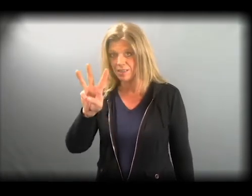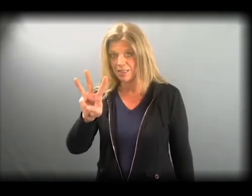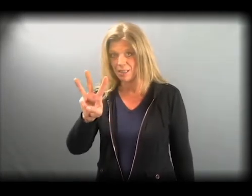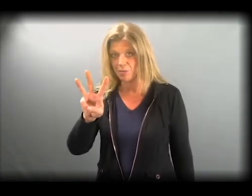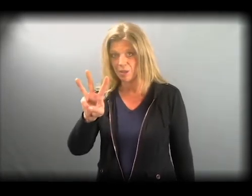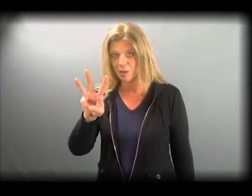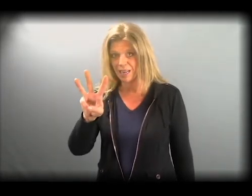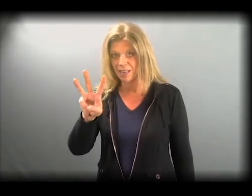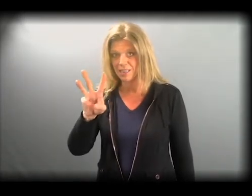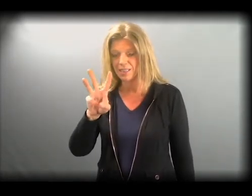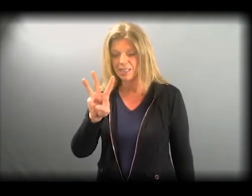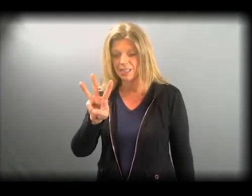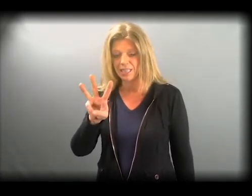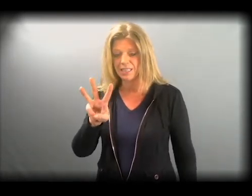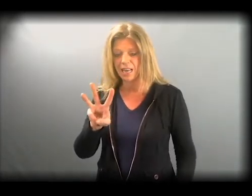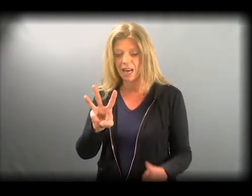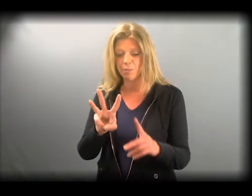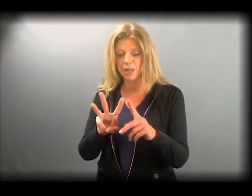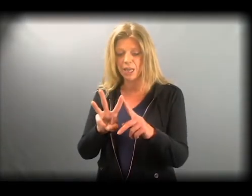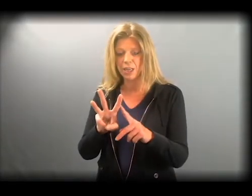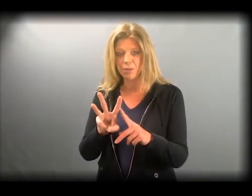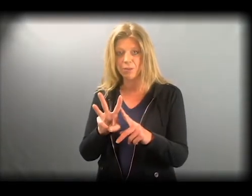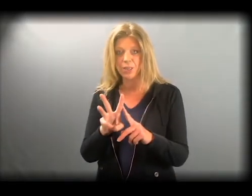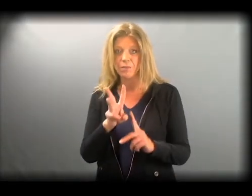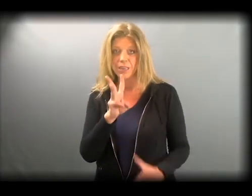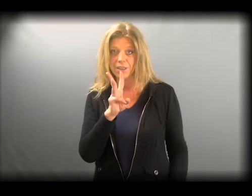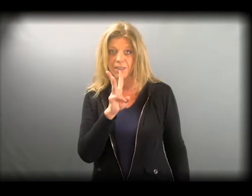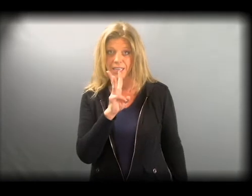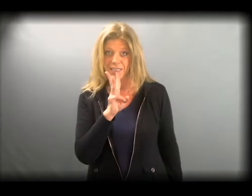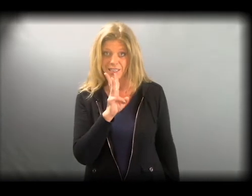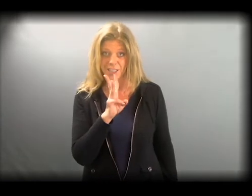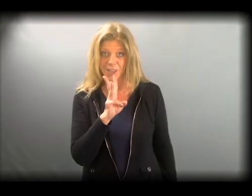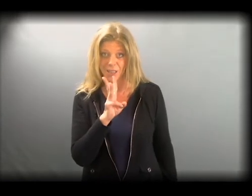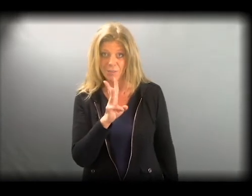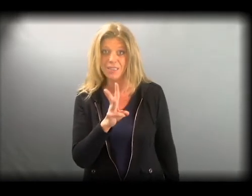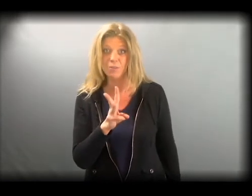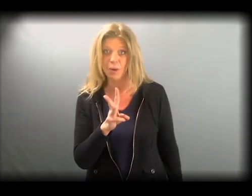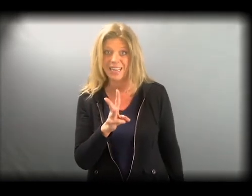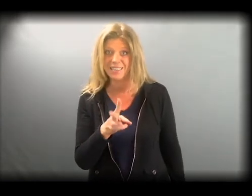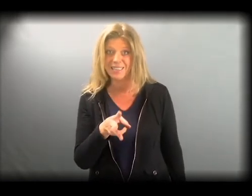It's a W-hand and you're going to tap your first finger against your lips twice.